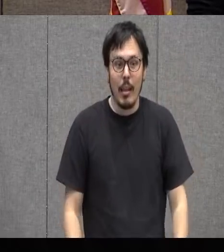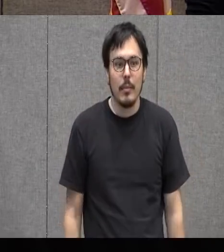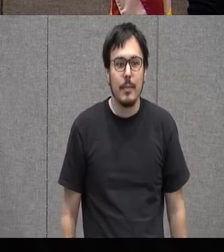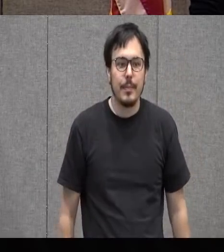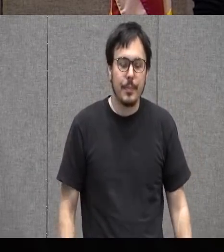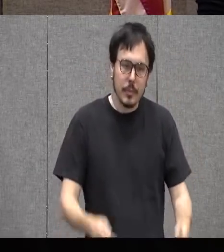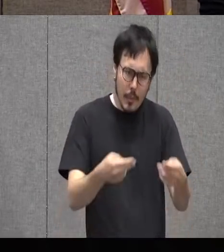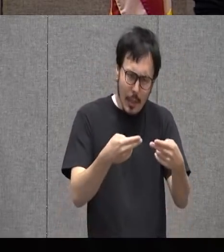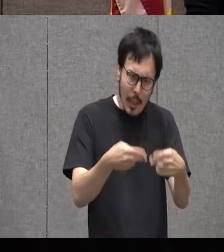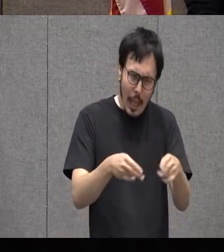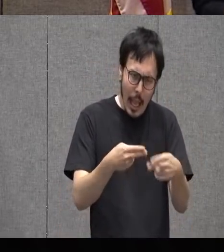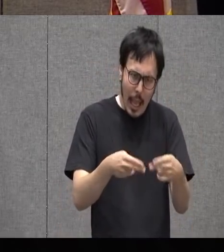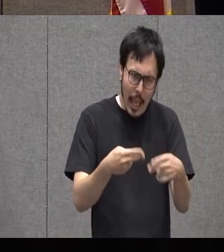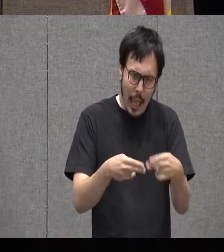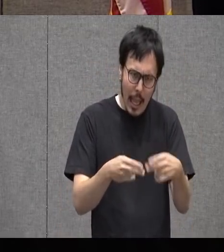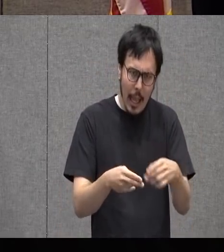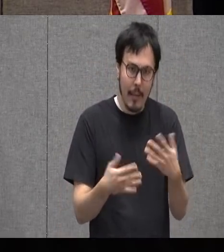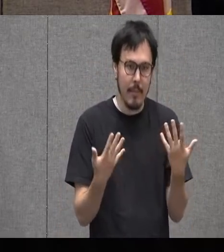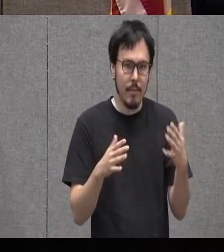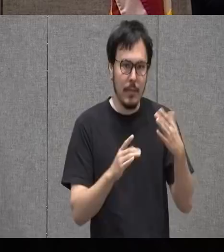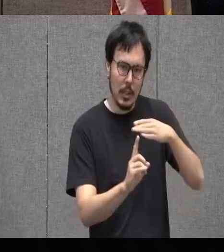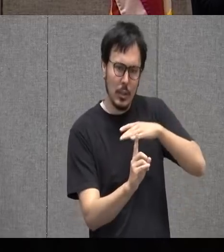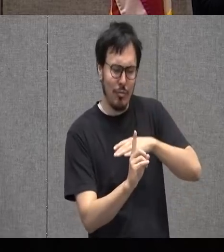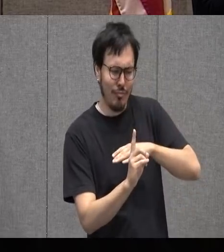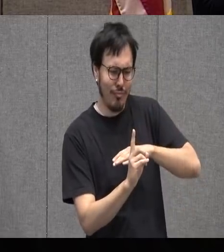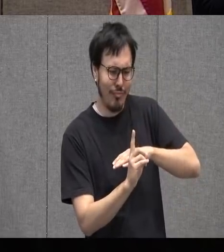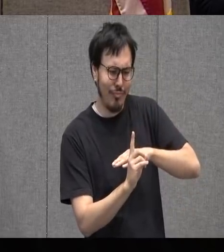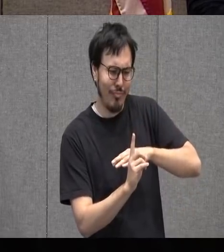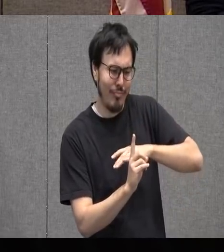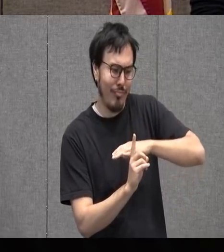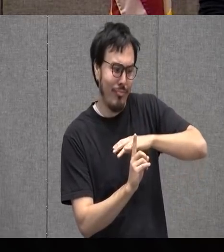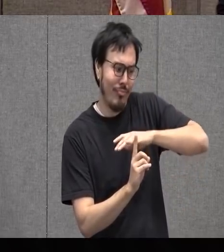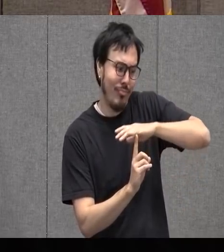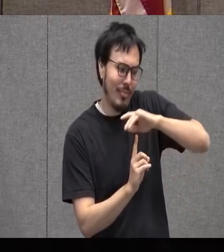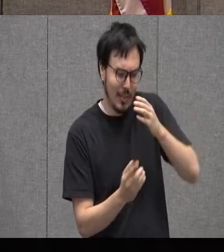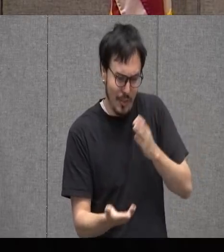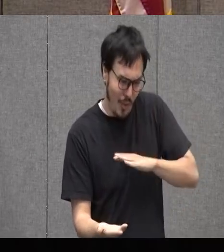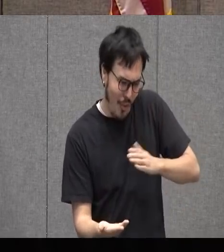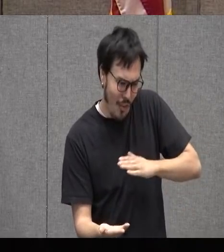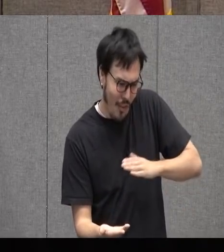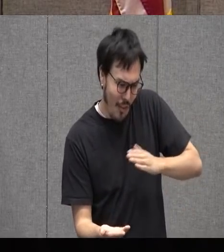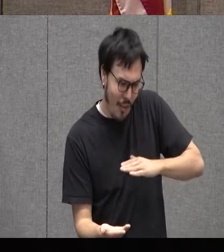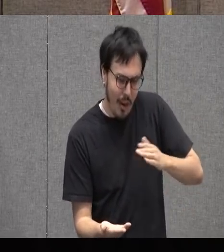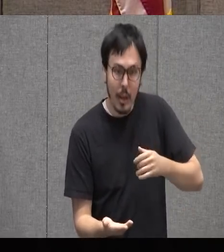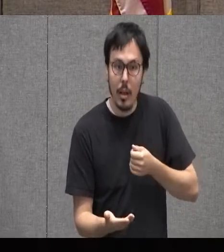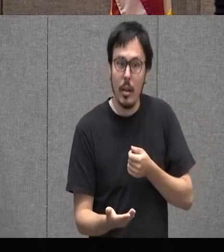can we get the egg back inside of its shell? No, so we can't get the original substance.